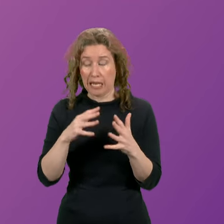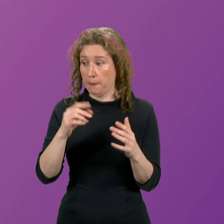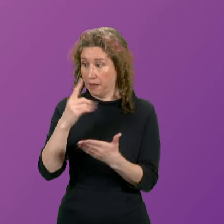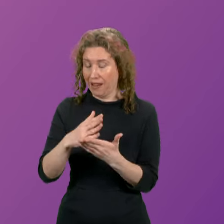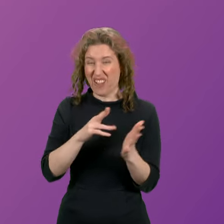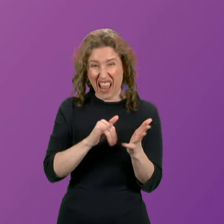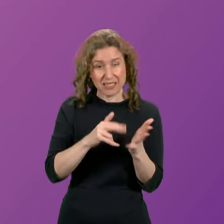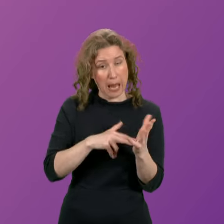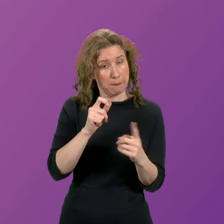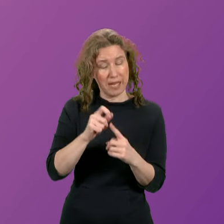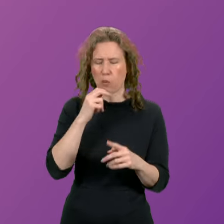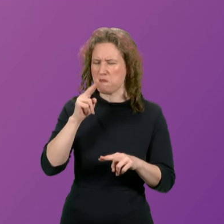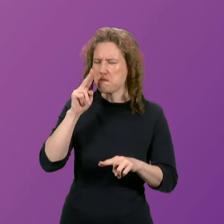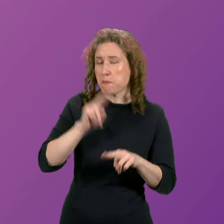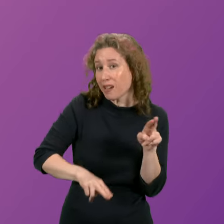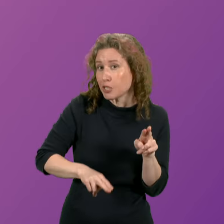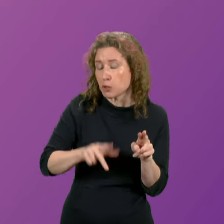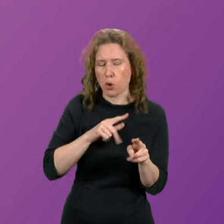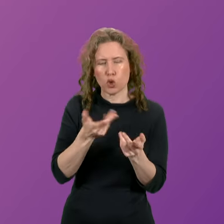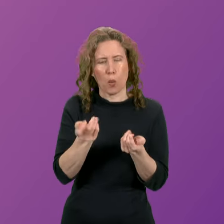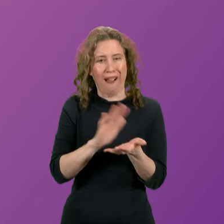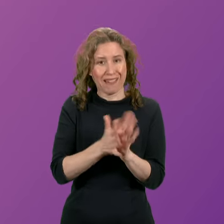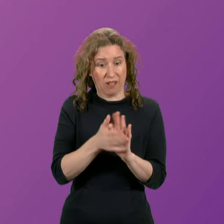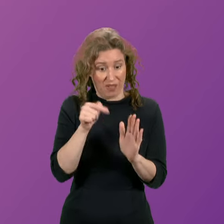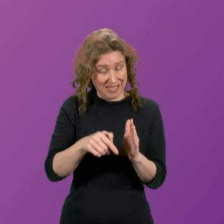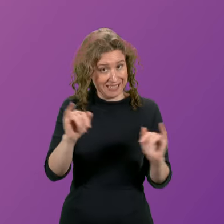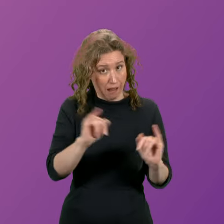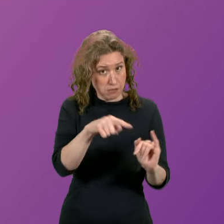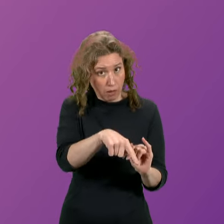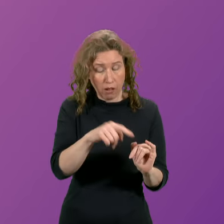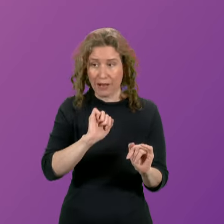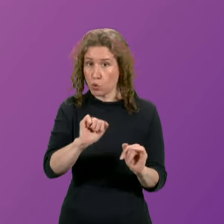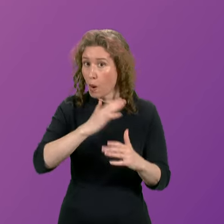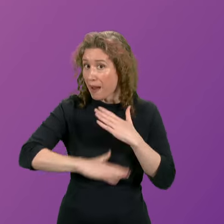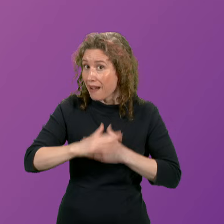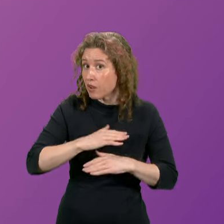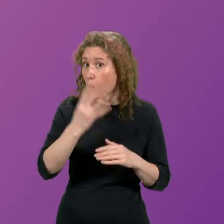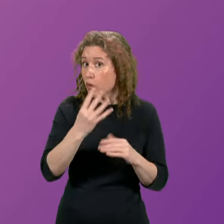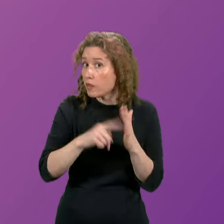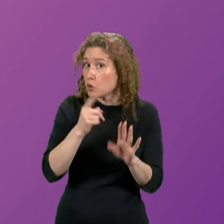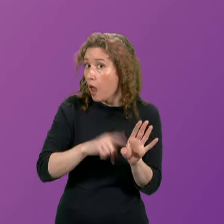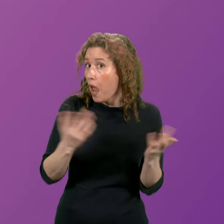will be punished for its handling of this scandal, and for his actions, on 4 July?